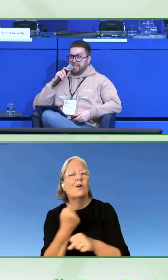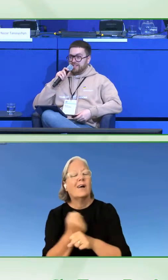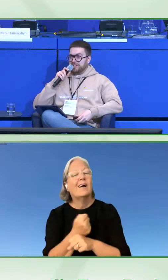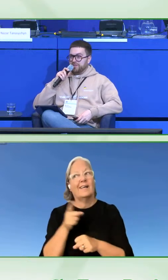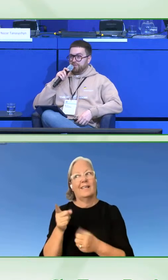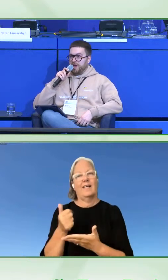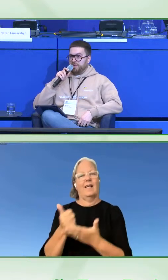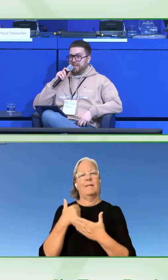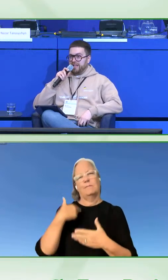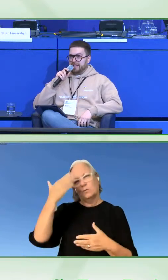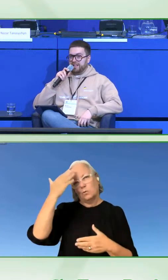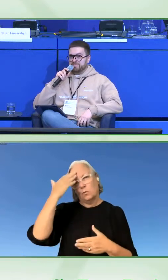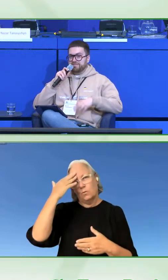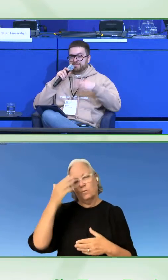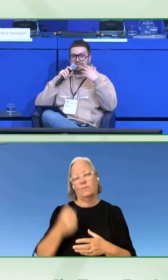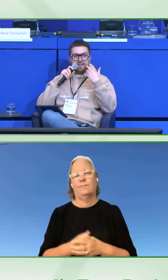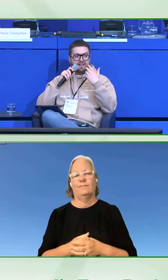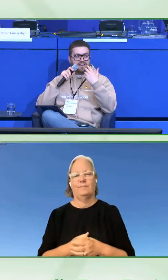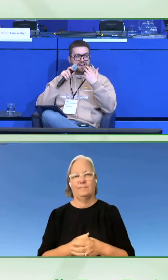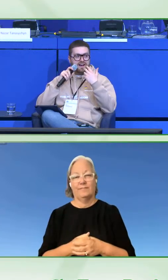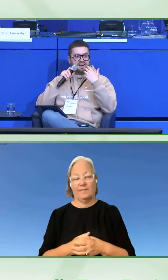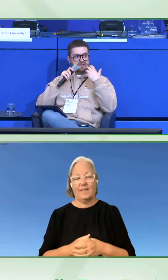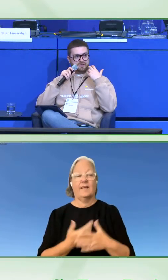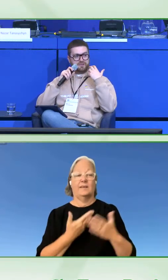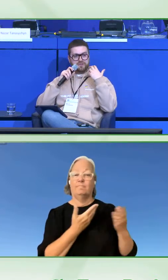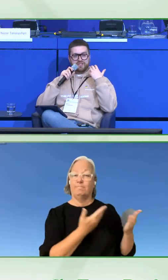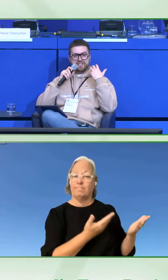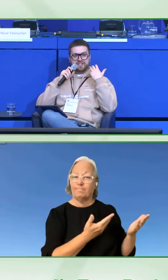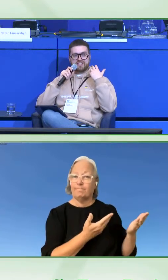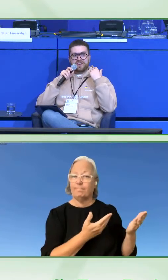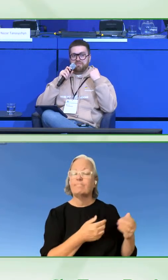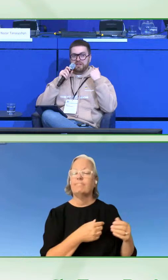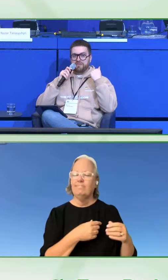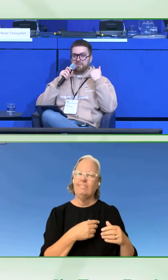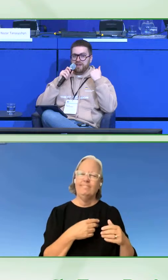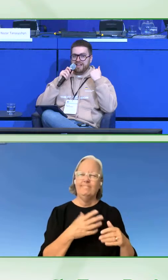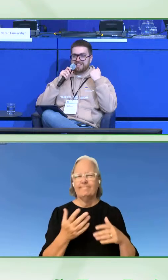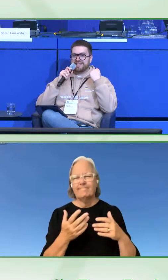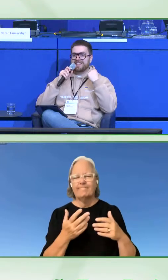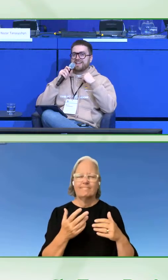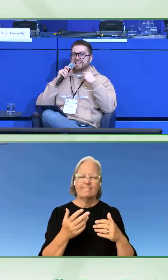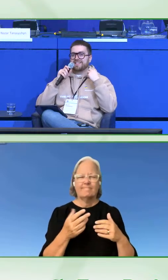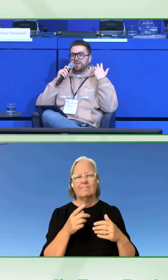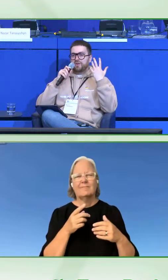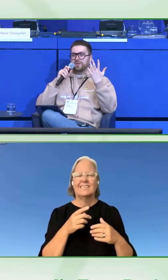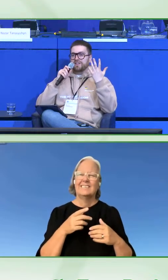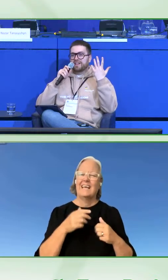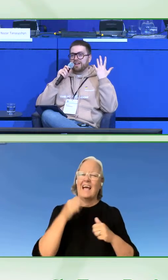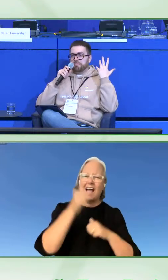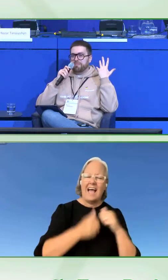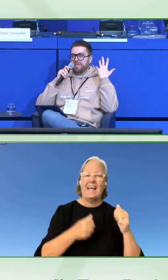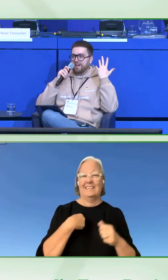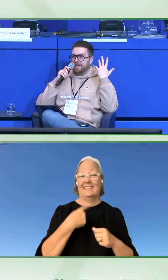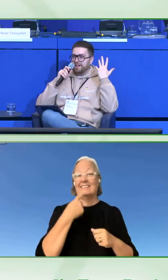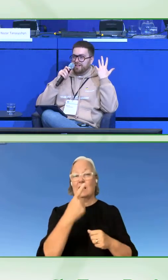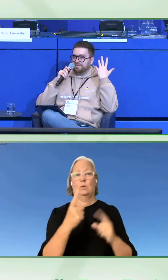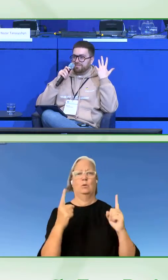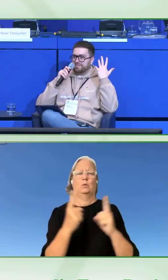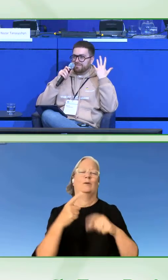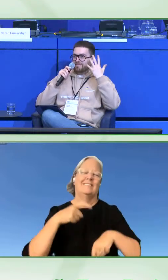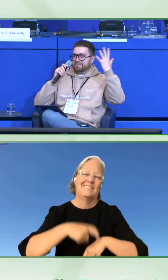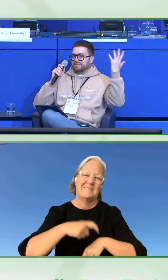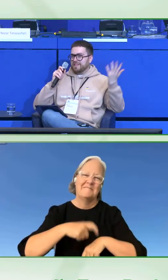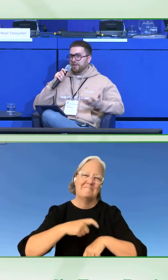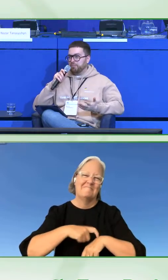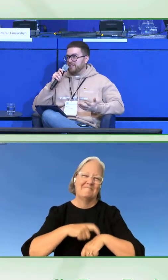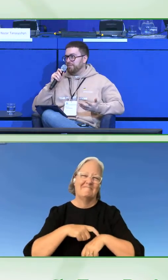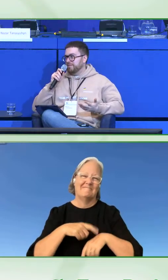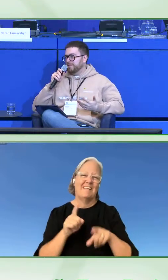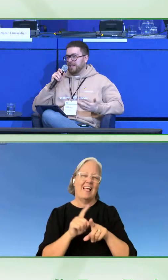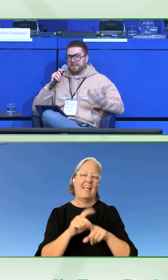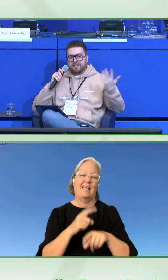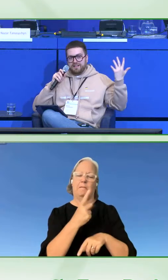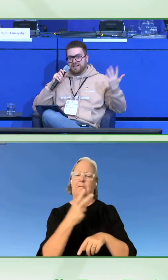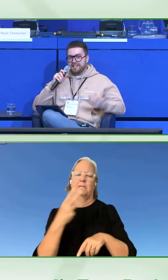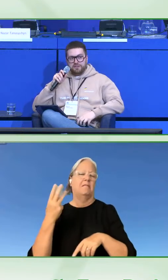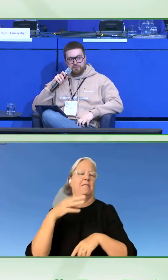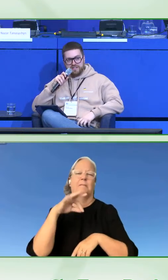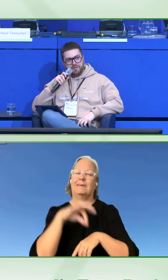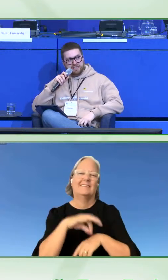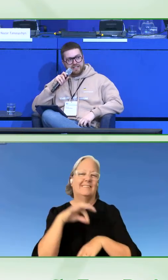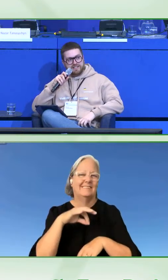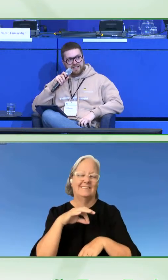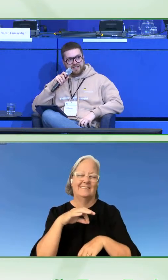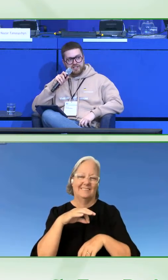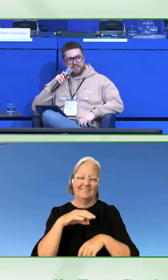That is our attitude and we are trying to compile it all into one system.